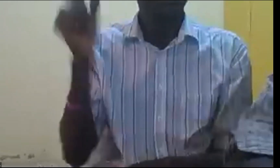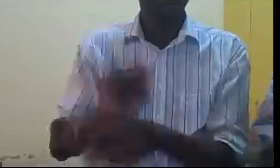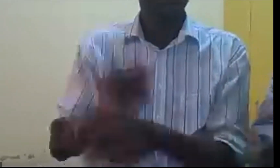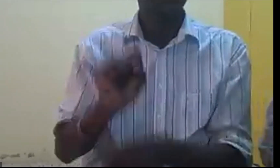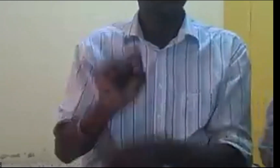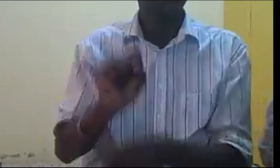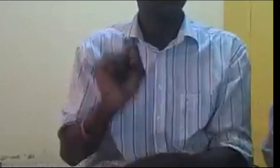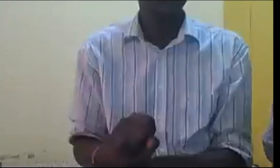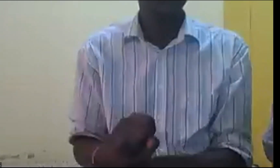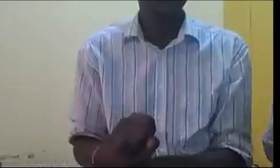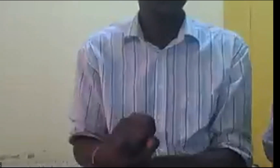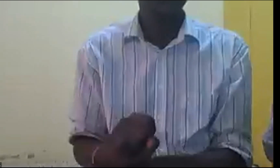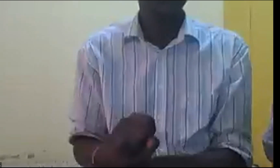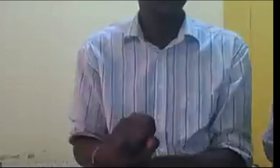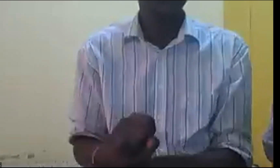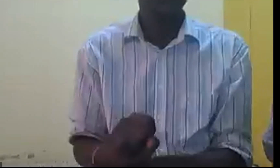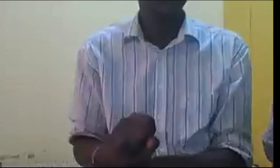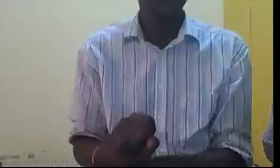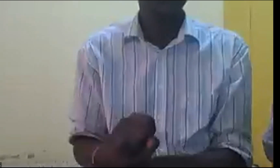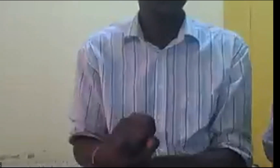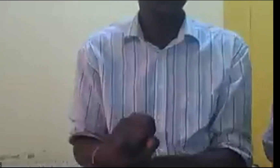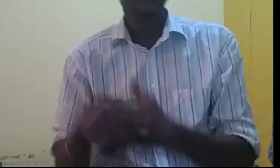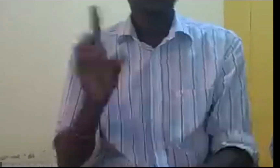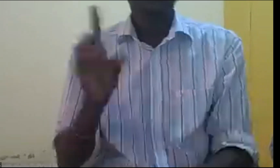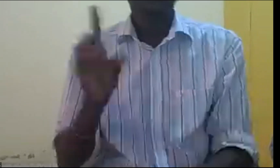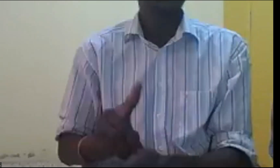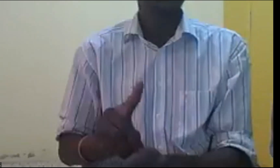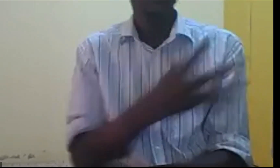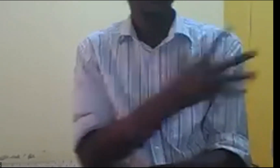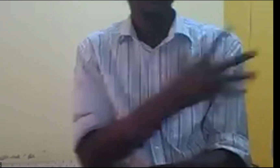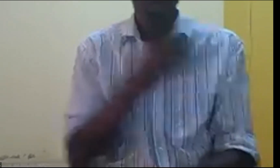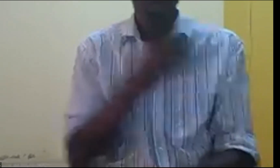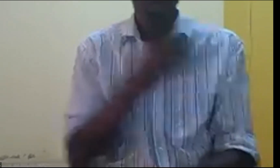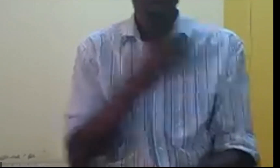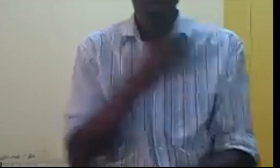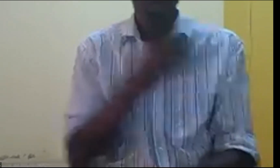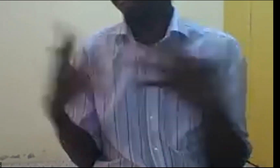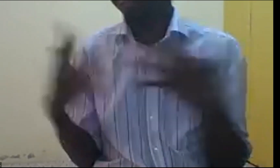Please continue to use the chat to share your comments, your feedback. So!